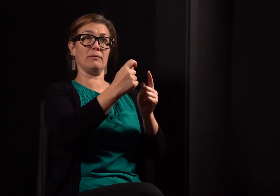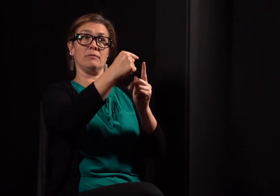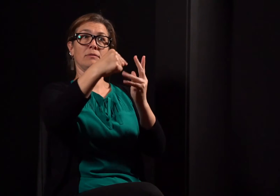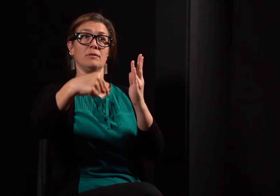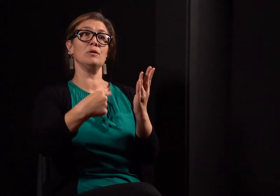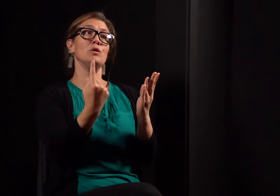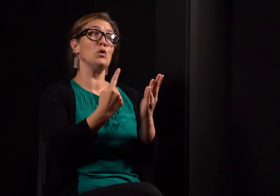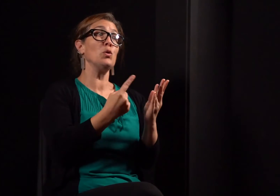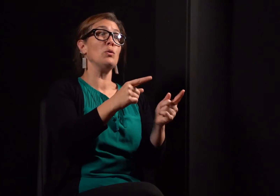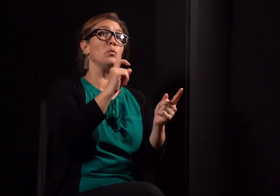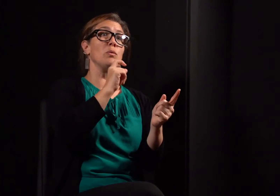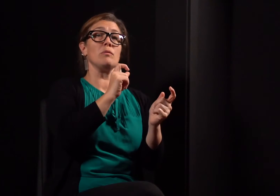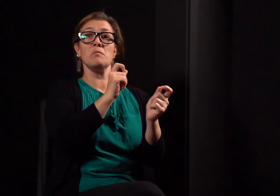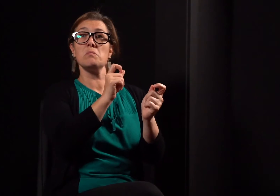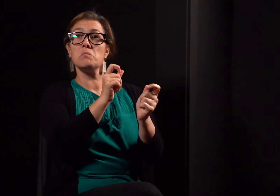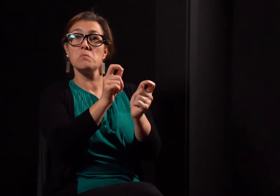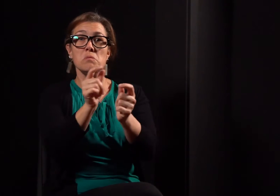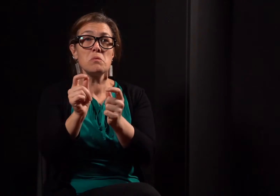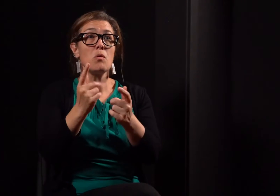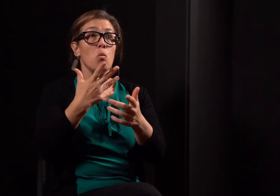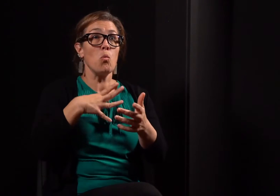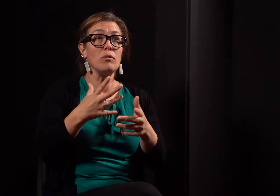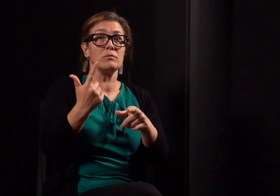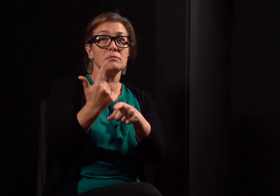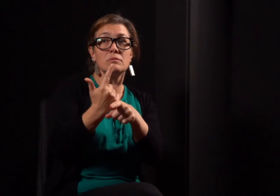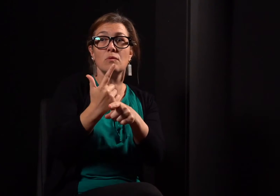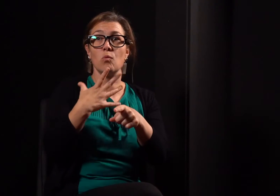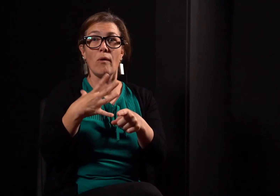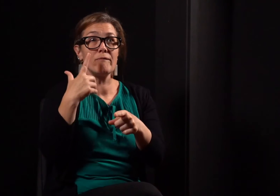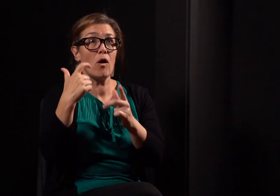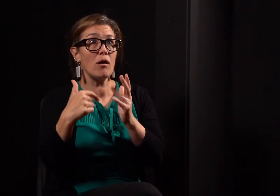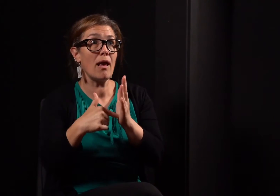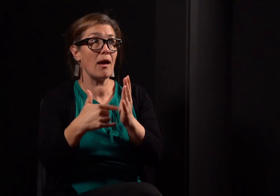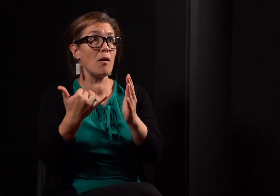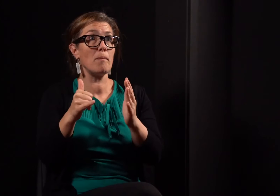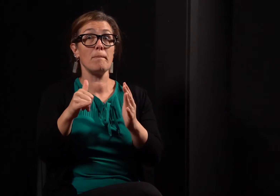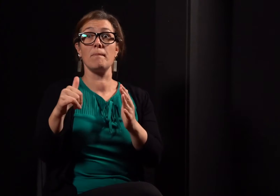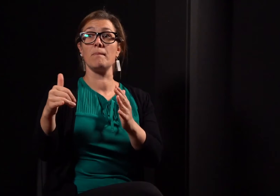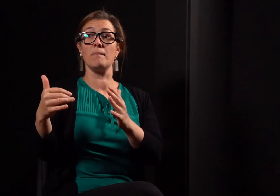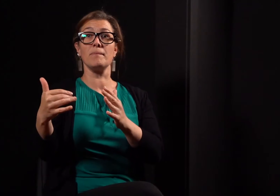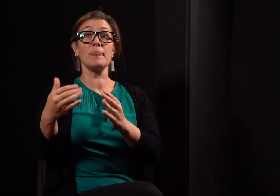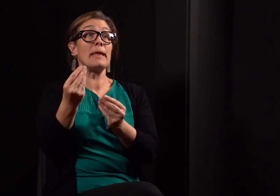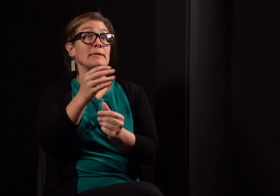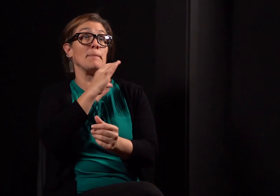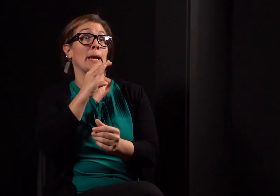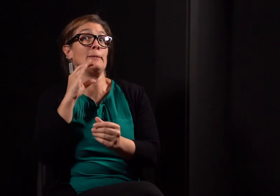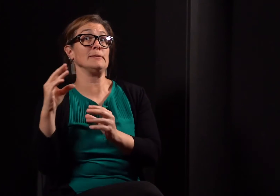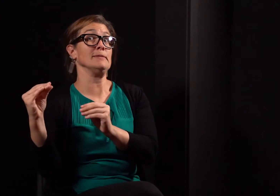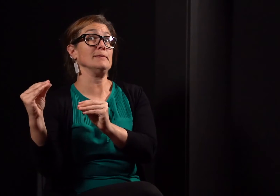or who they're interested in talking to, what do they want to find out from this gathering, is there some gossip with the cousins